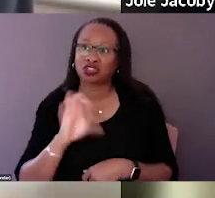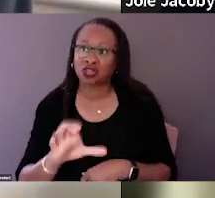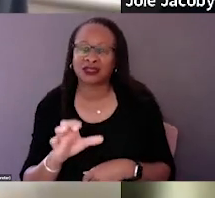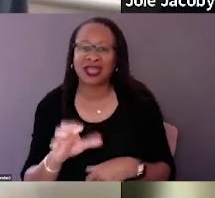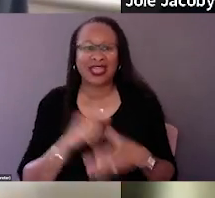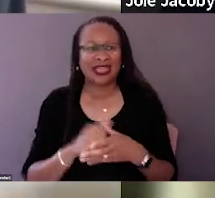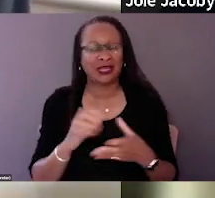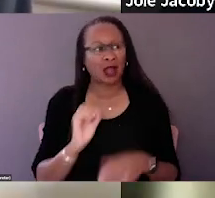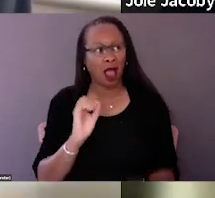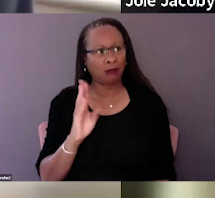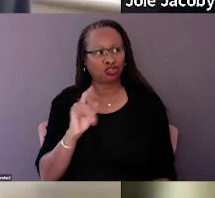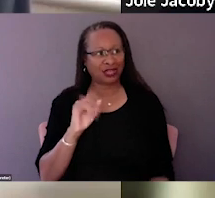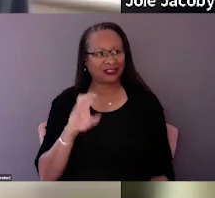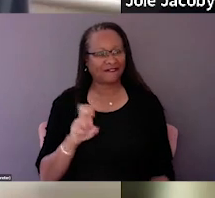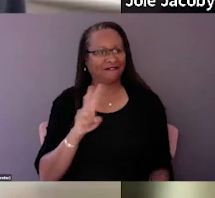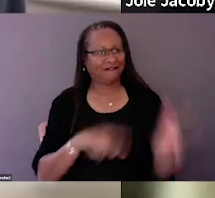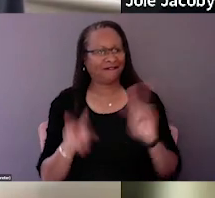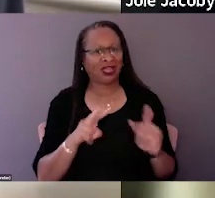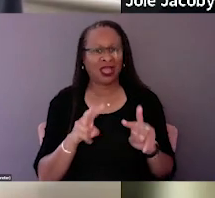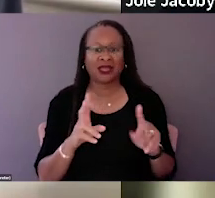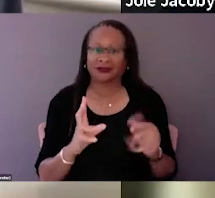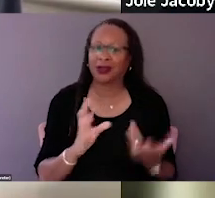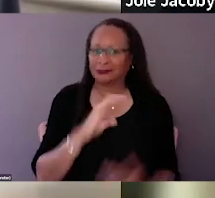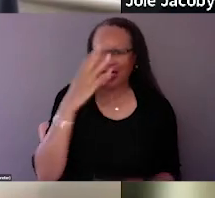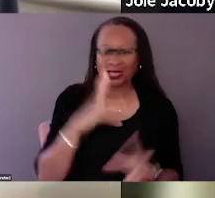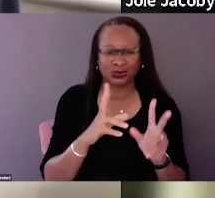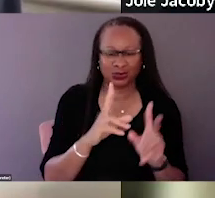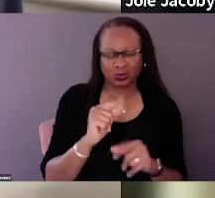It's like, Black Twitter is super subjective in terms of how they feel about things.